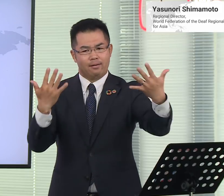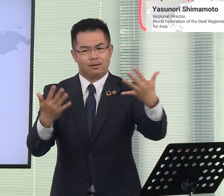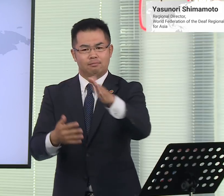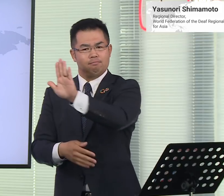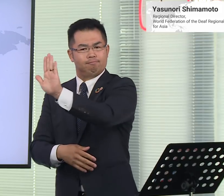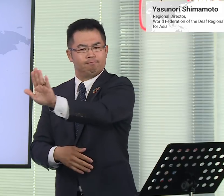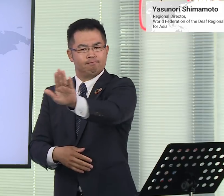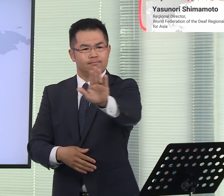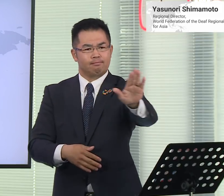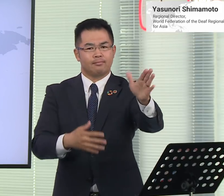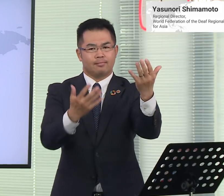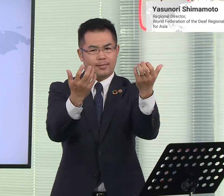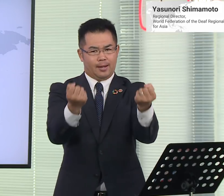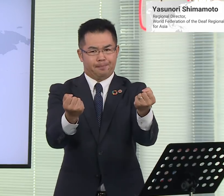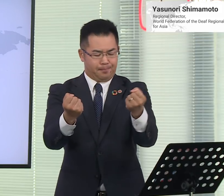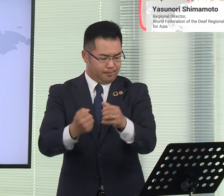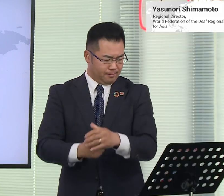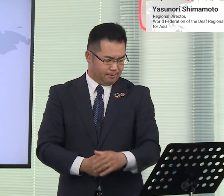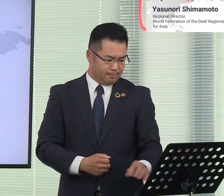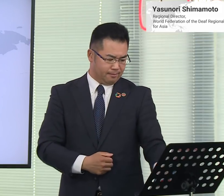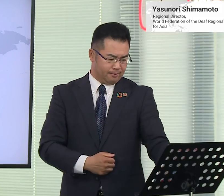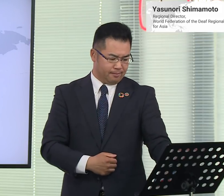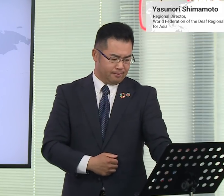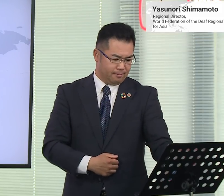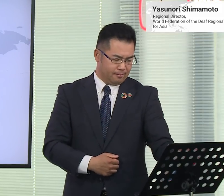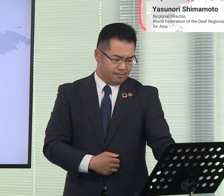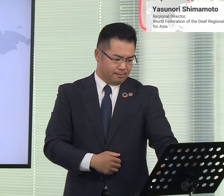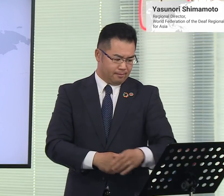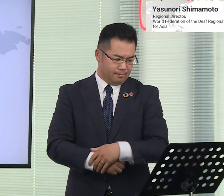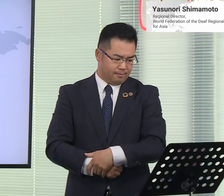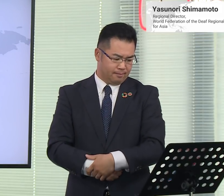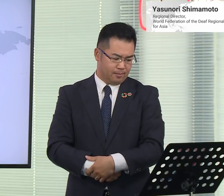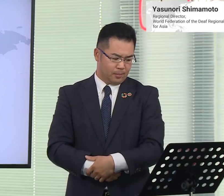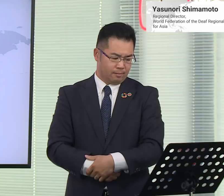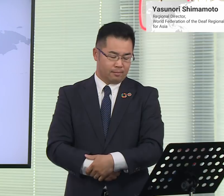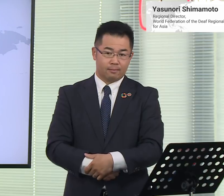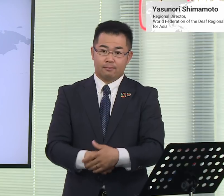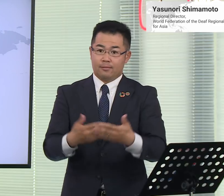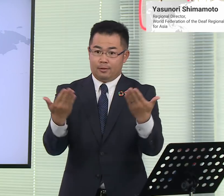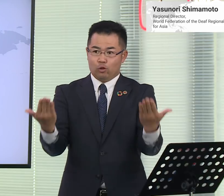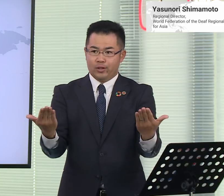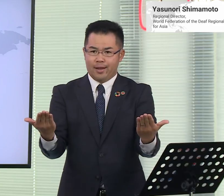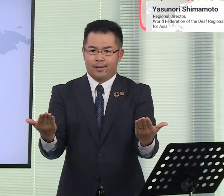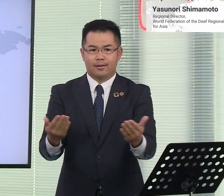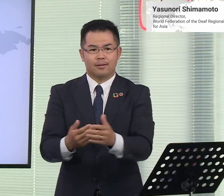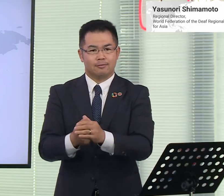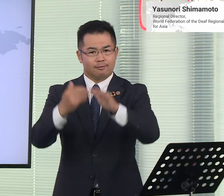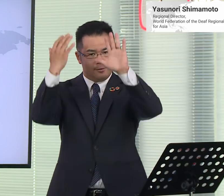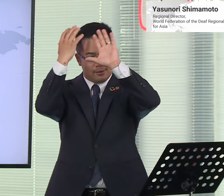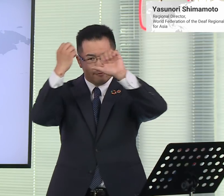languages. Since sign language is considered a